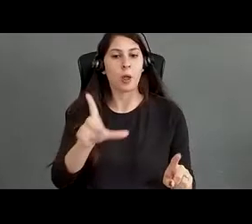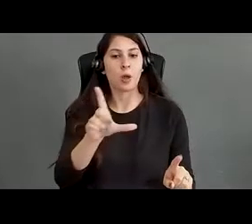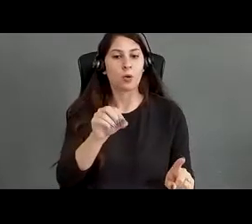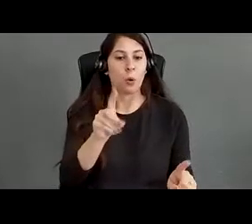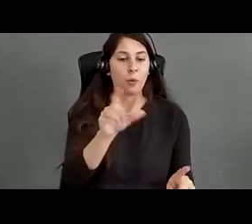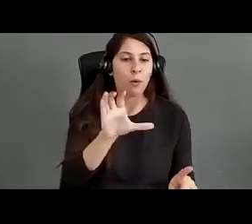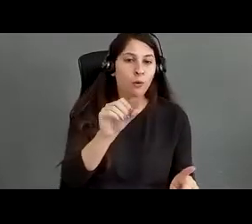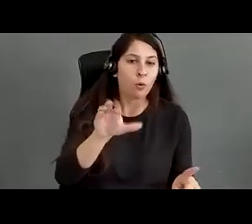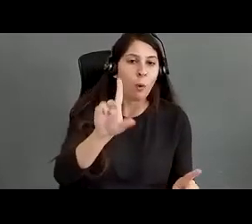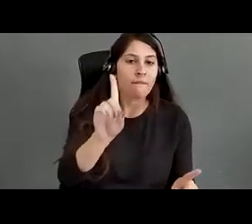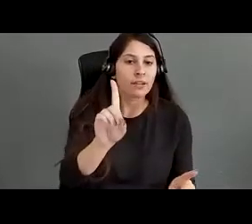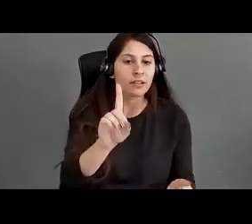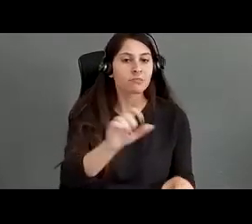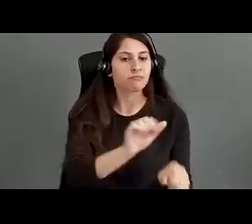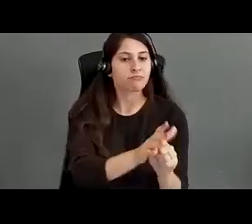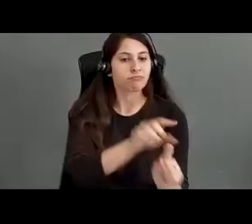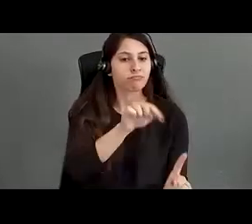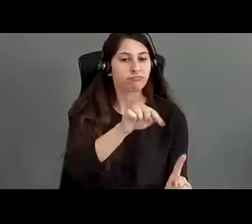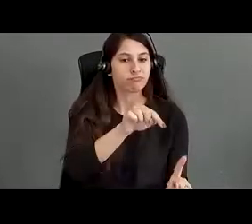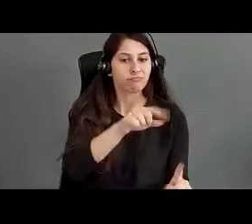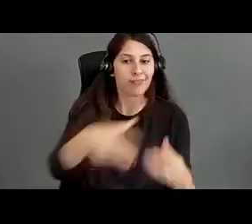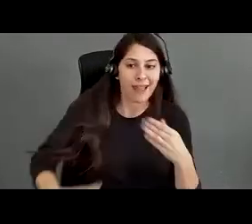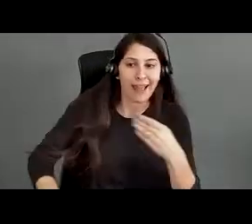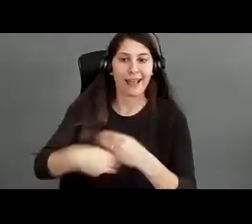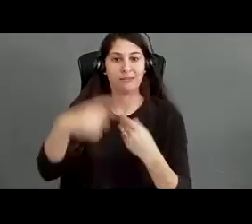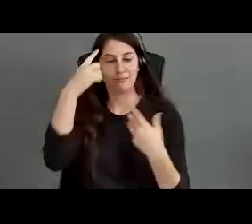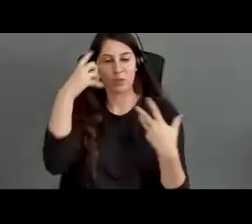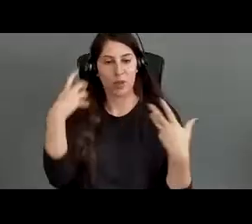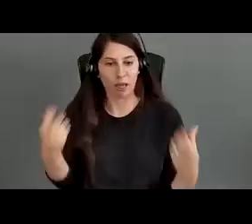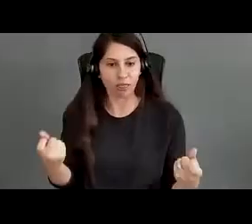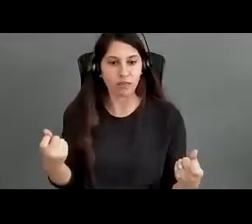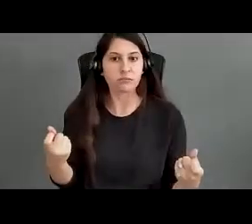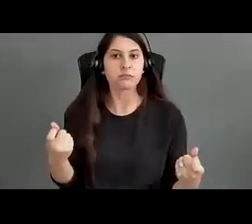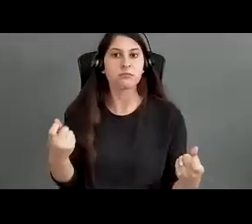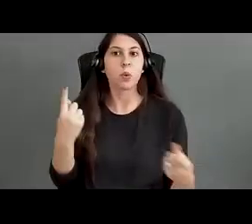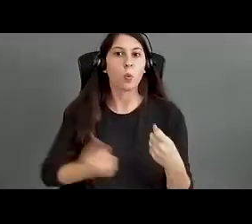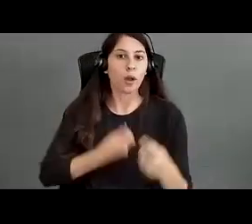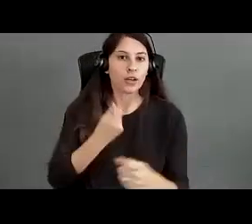on top of this, you had a gear of closures,